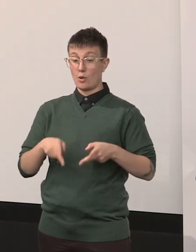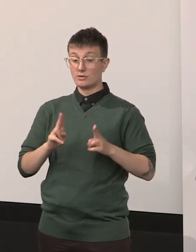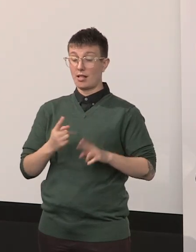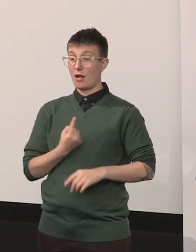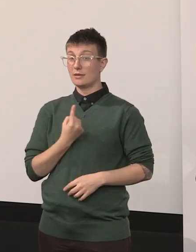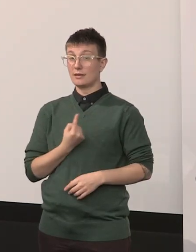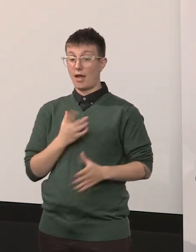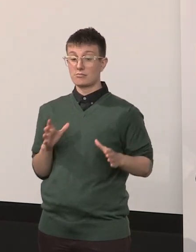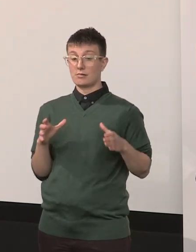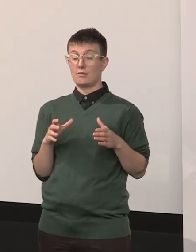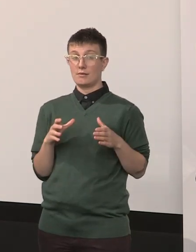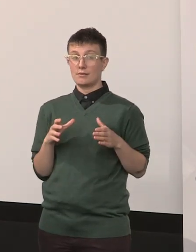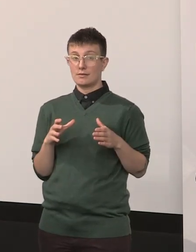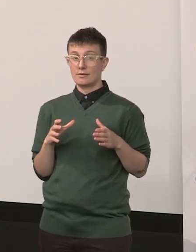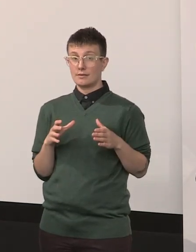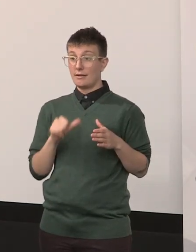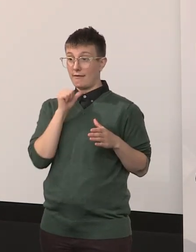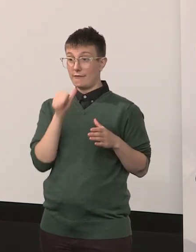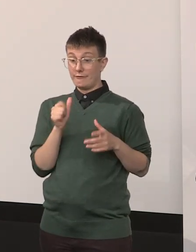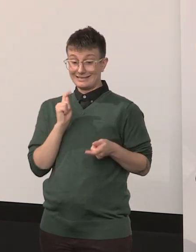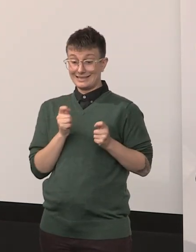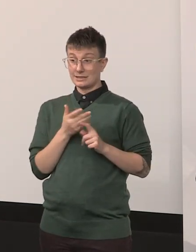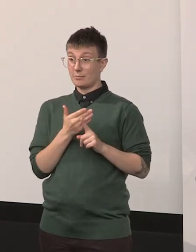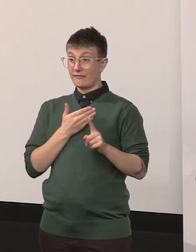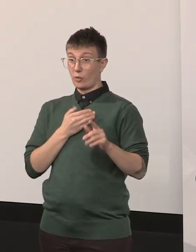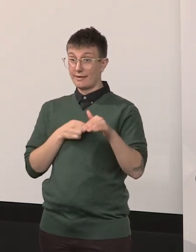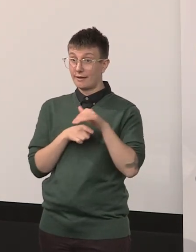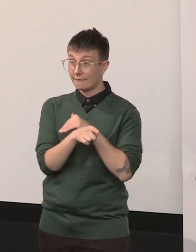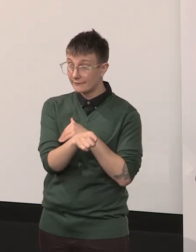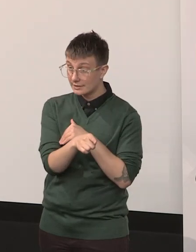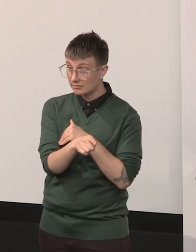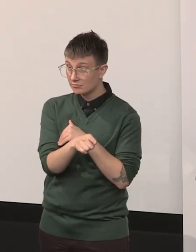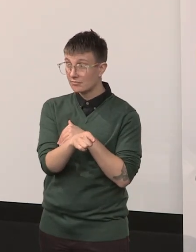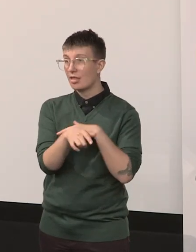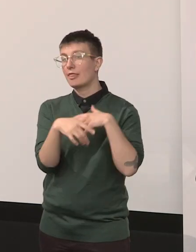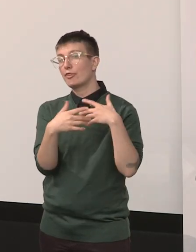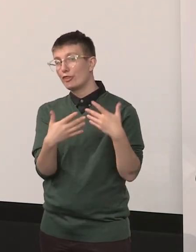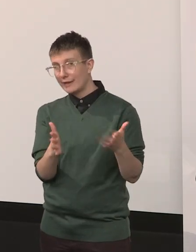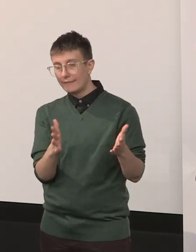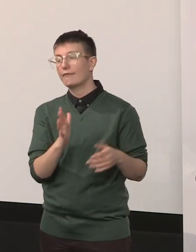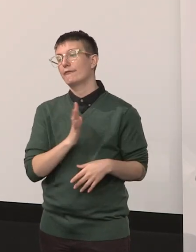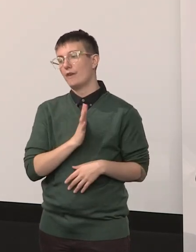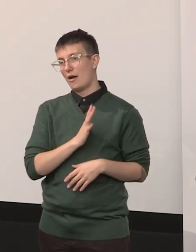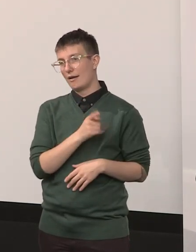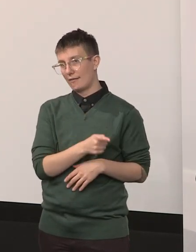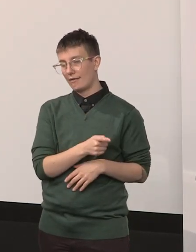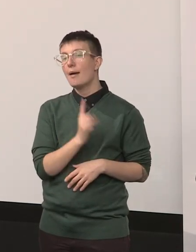the hotel after their 14 days' isolation. So, if they have